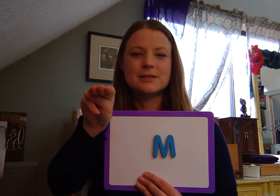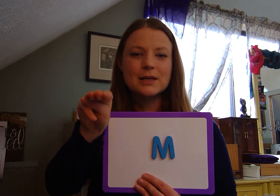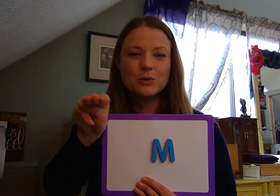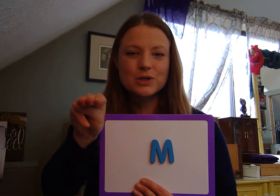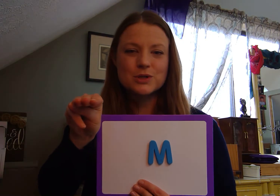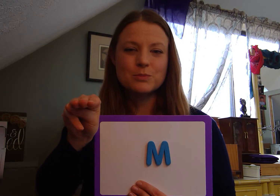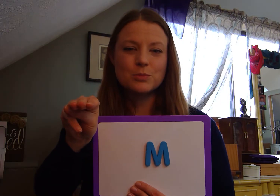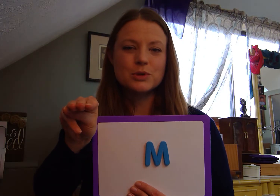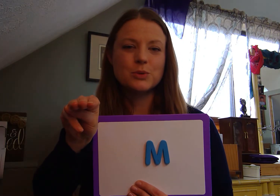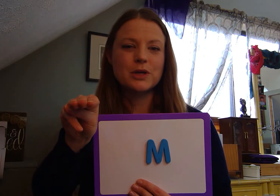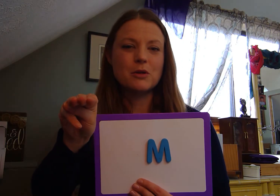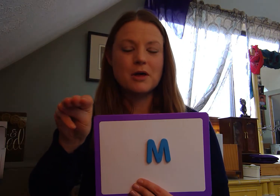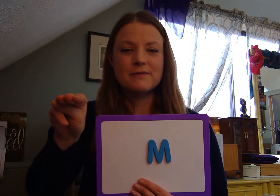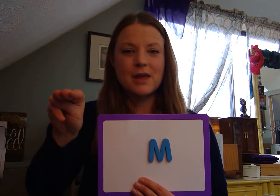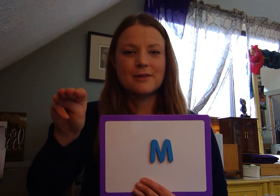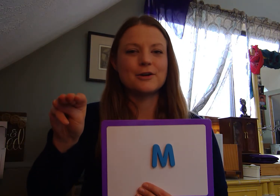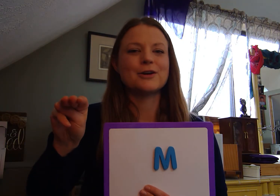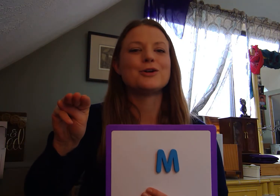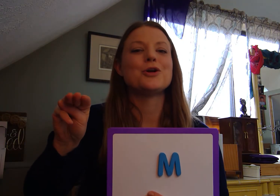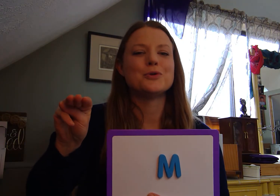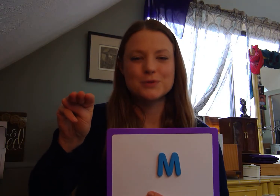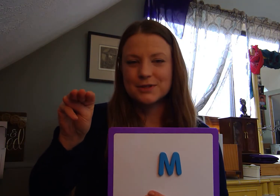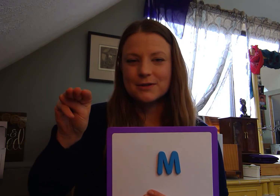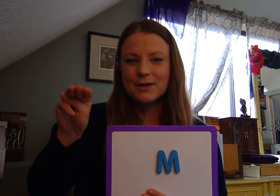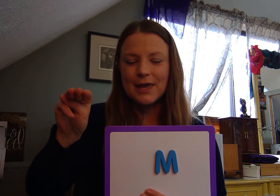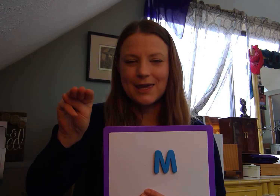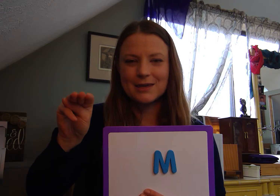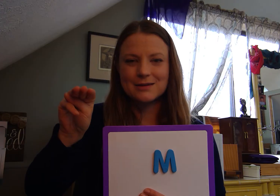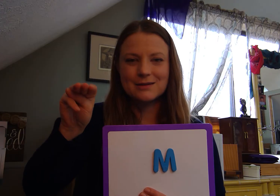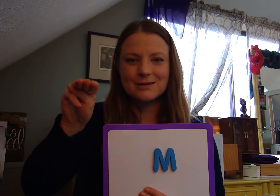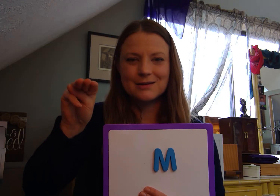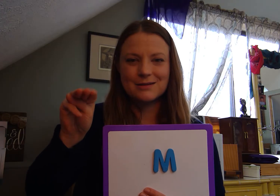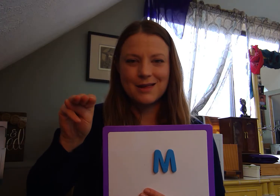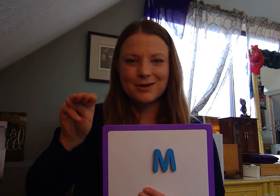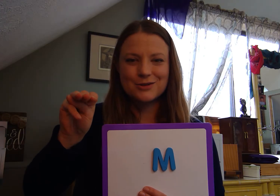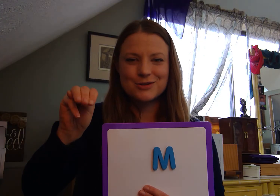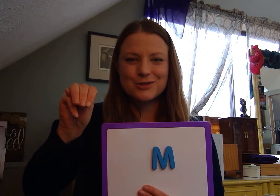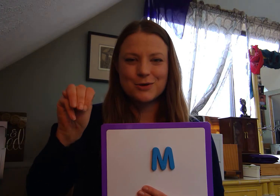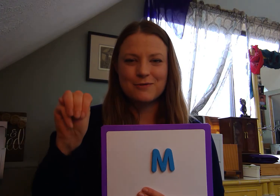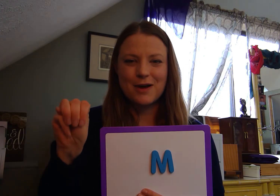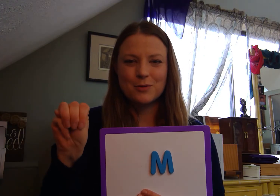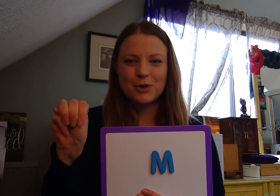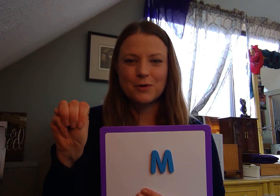distinguish between a lot of the other closed hand letters so if I would go